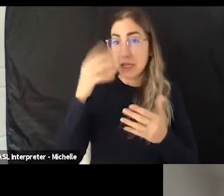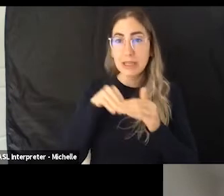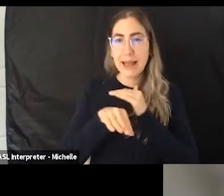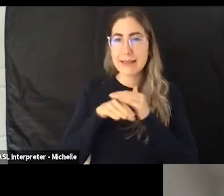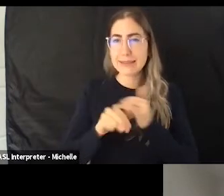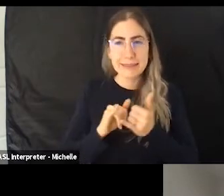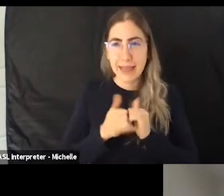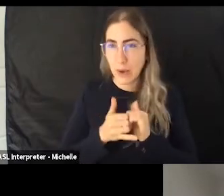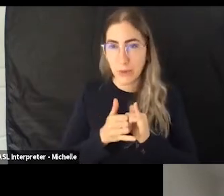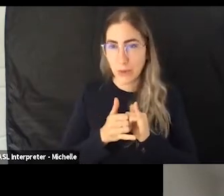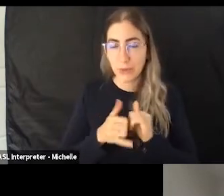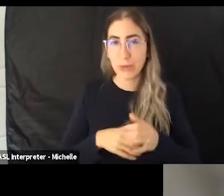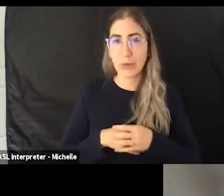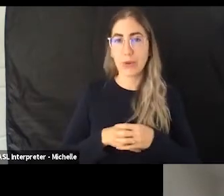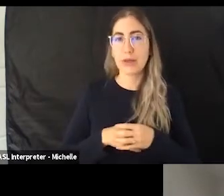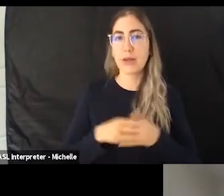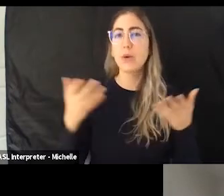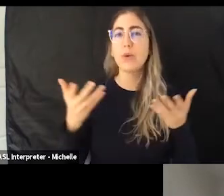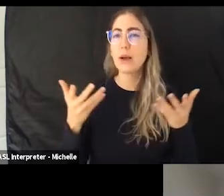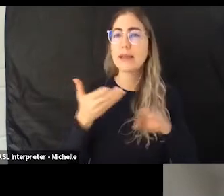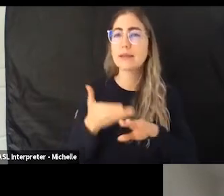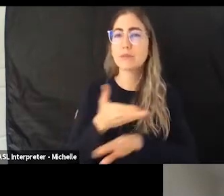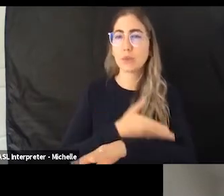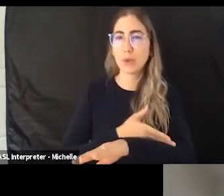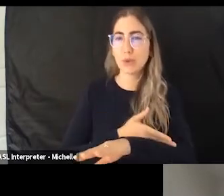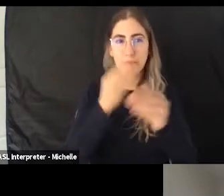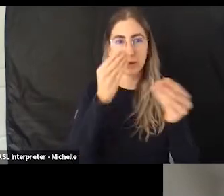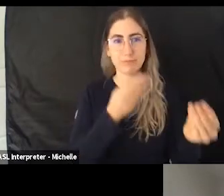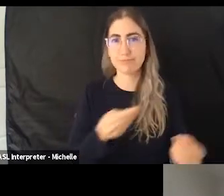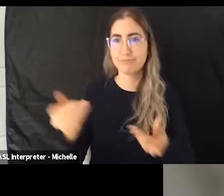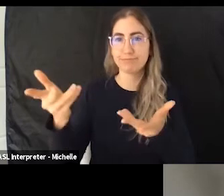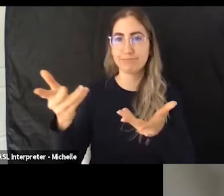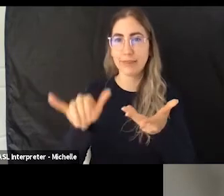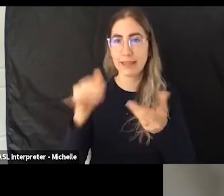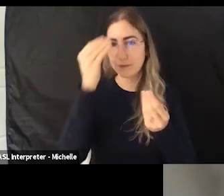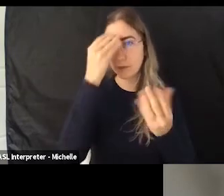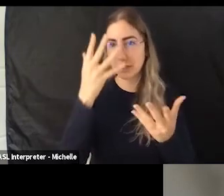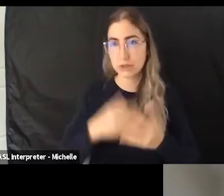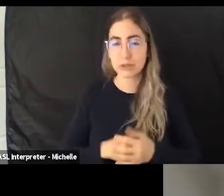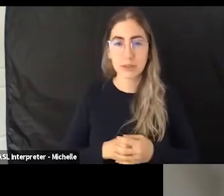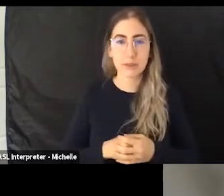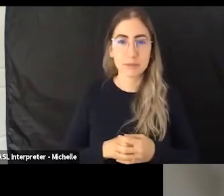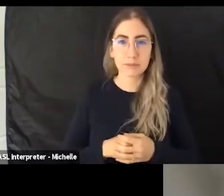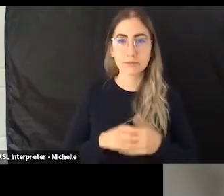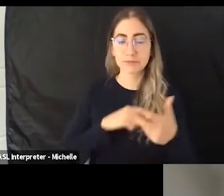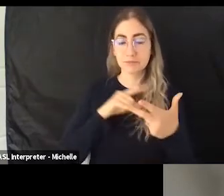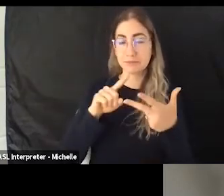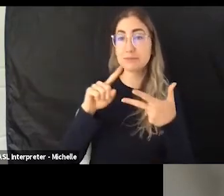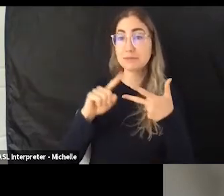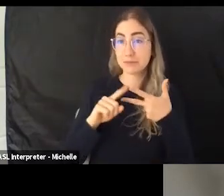AND WHAT COULD BE IMPROVED IN CONVEYING THAT INFORMATION? A SECONDARY THAT WE'LL TALK ABOUT TODAY IS